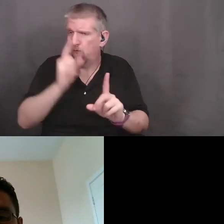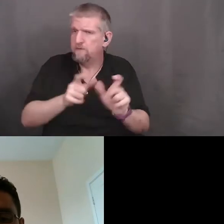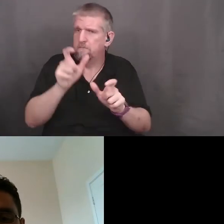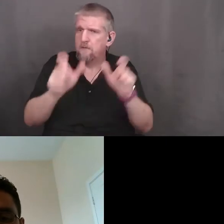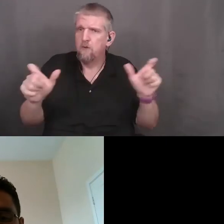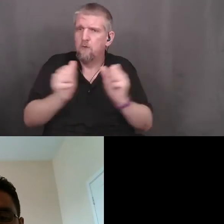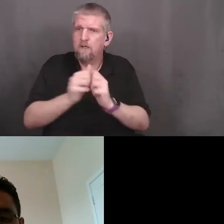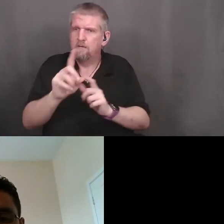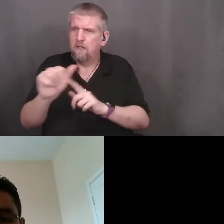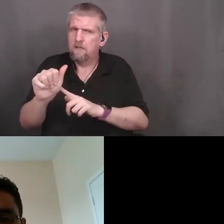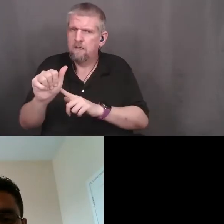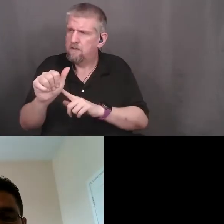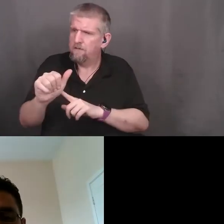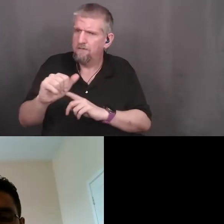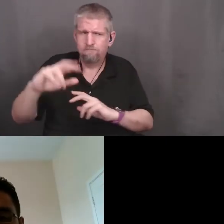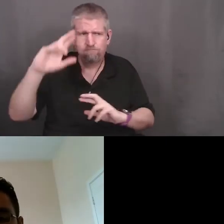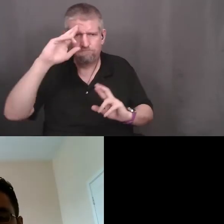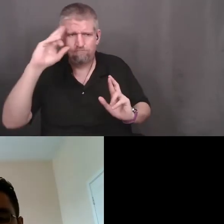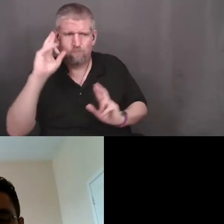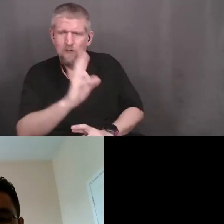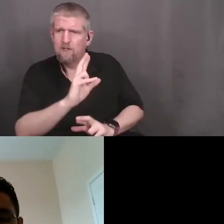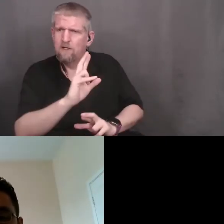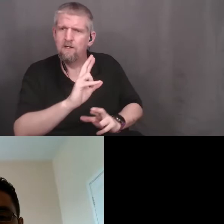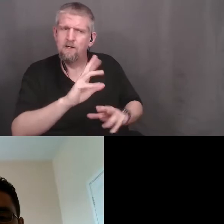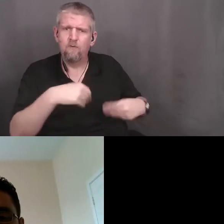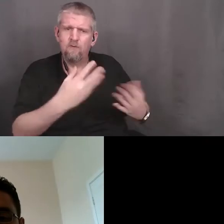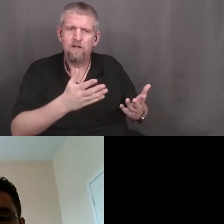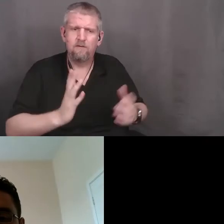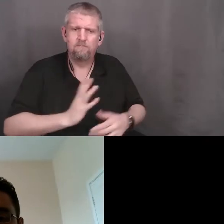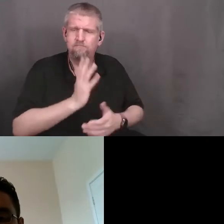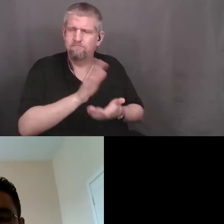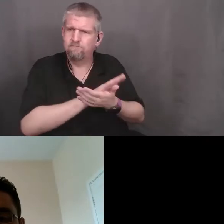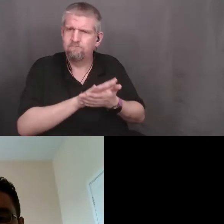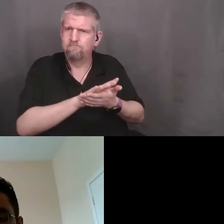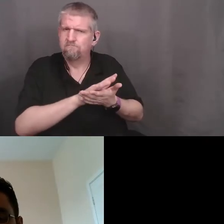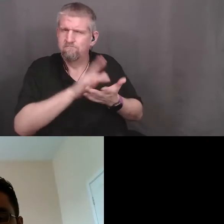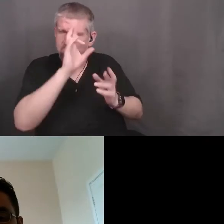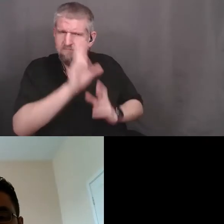are respected and that they're given the dignity that they deserve and the places where they live,